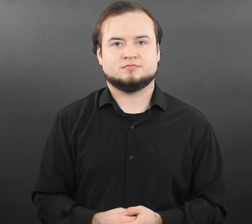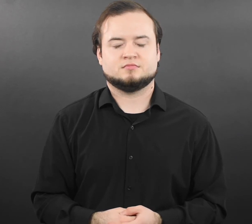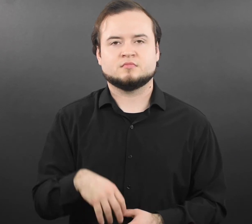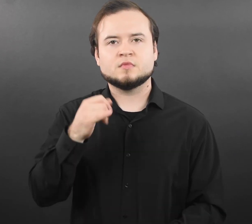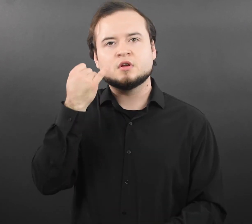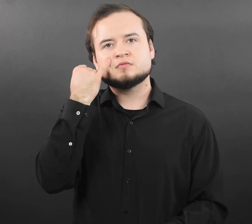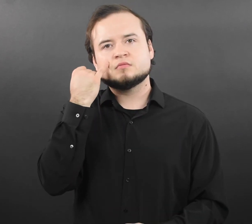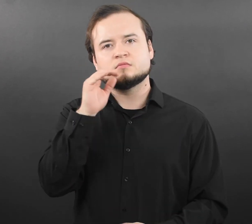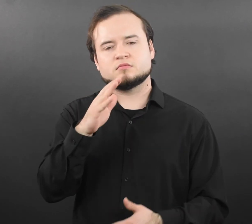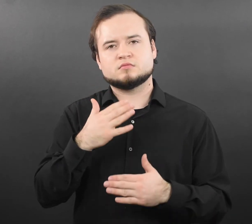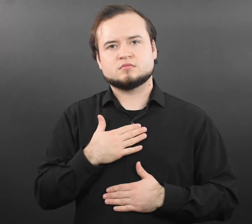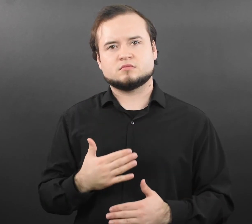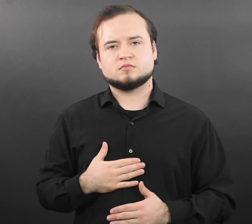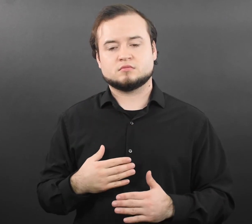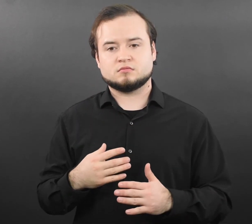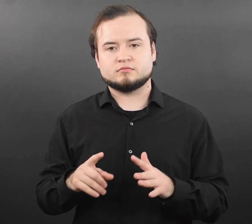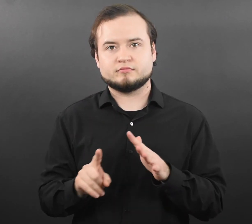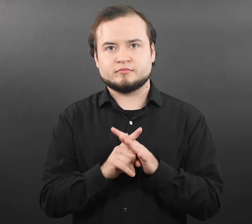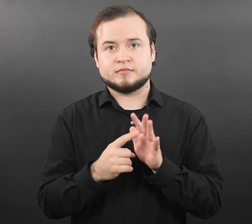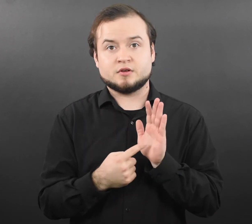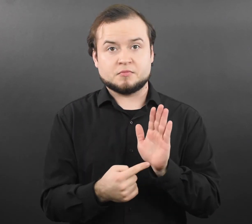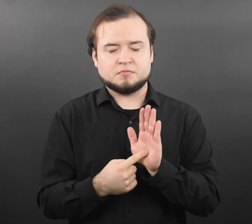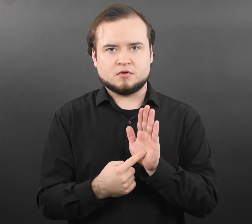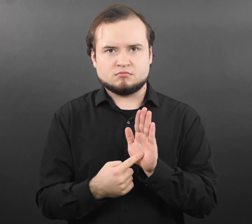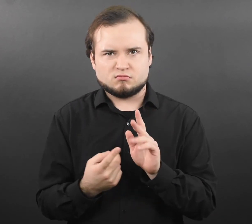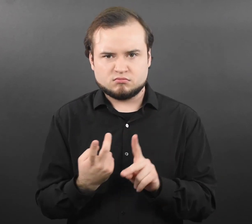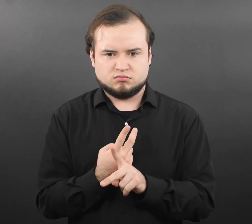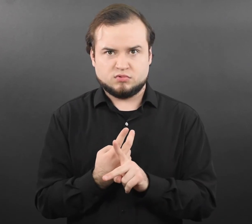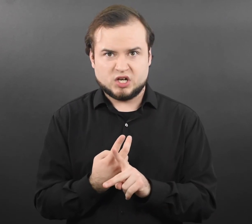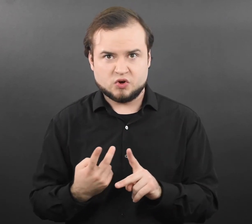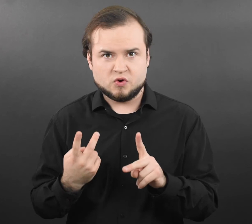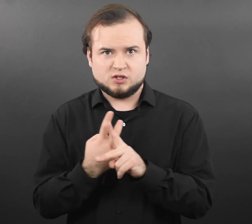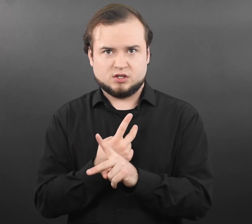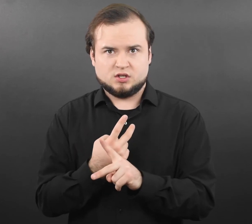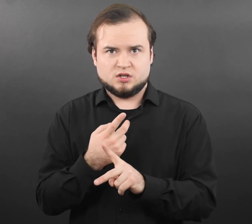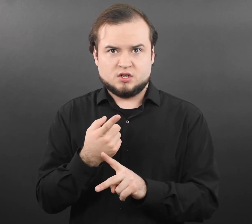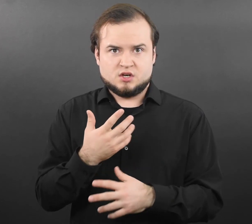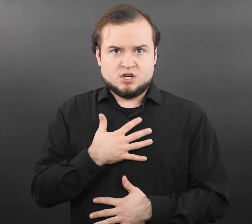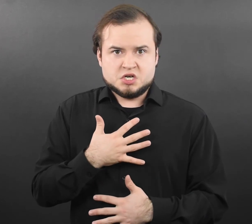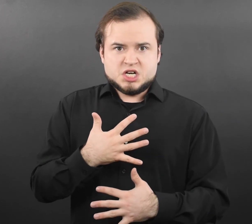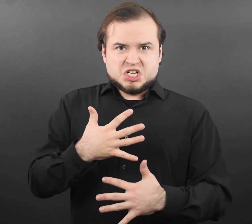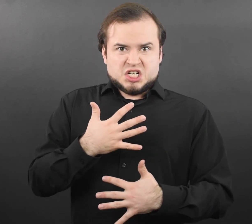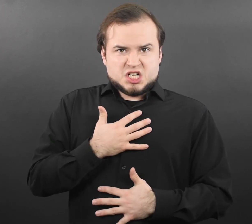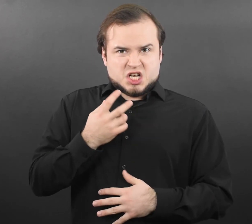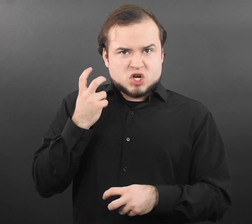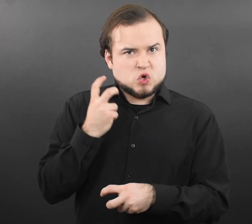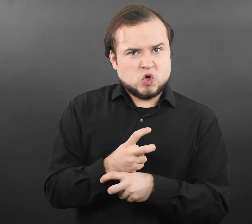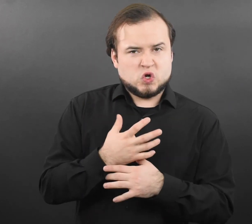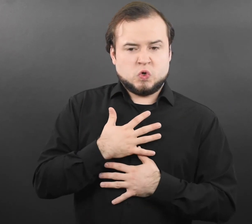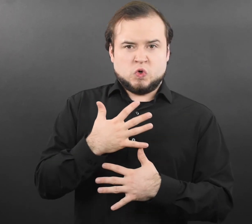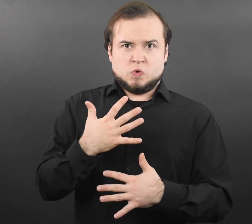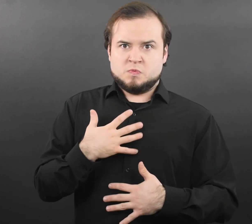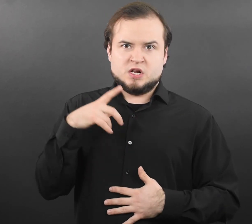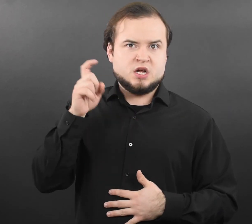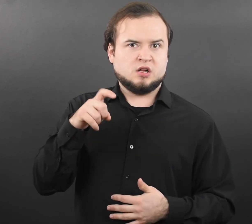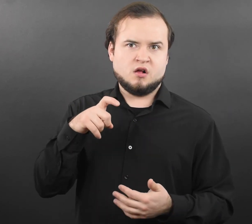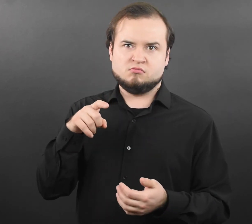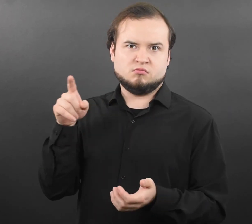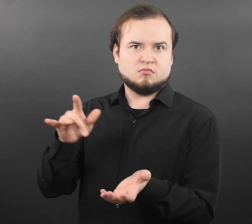IF YOUR SYMPTOMS GET WORSE, YOU HAVE DIFFICULTY BREATHING, OR YOU NEED MEDICAL CARE: